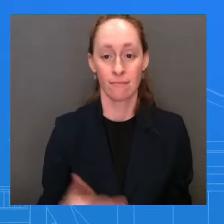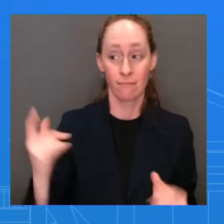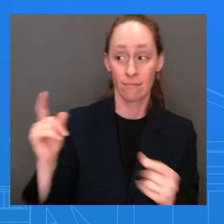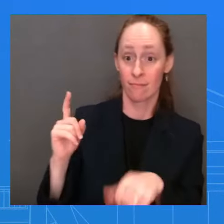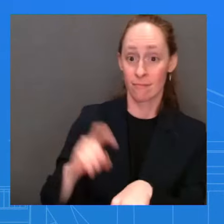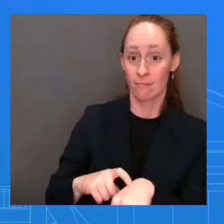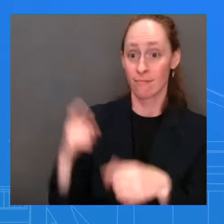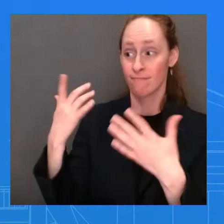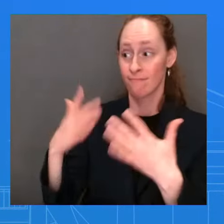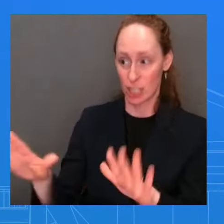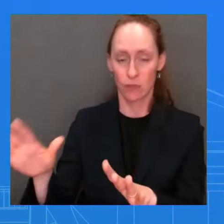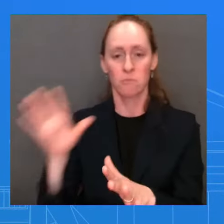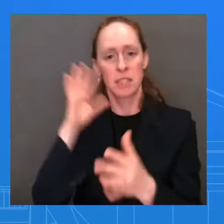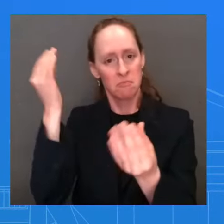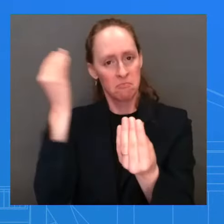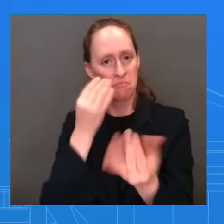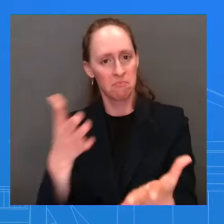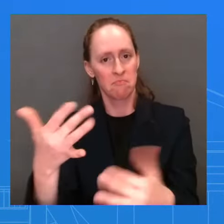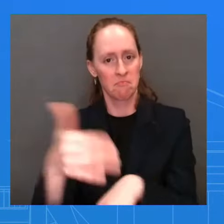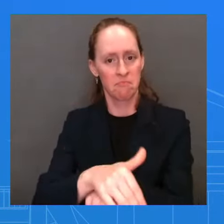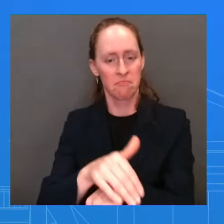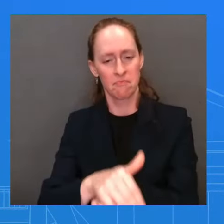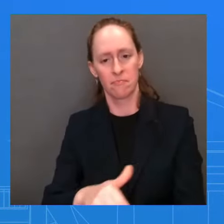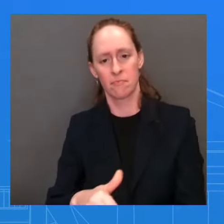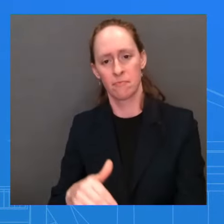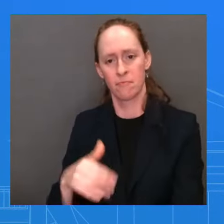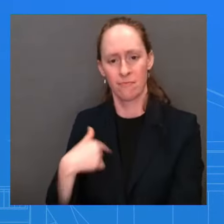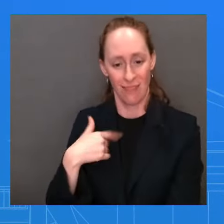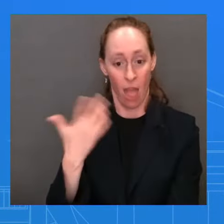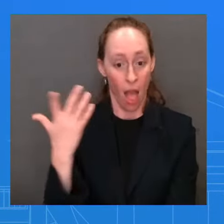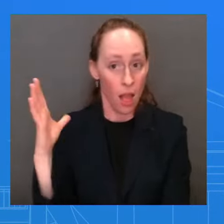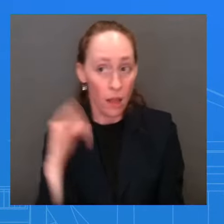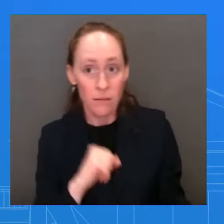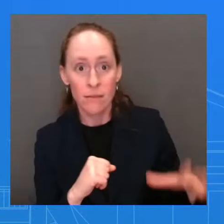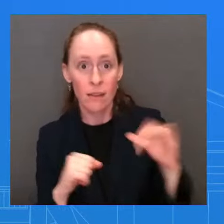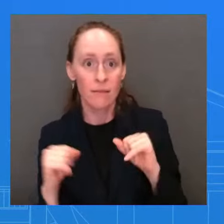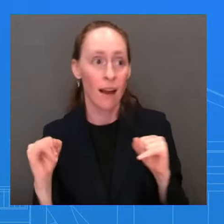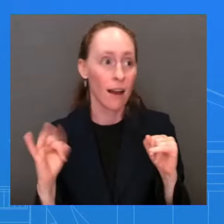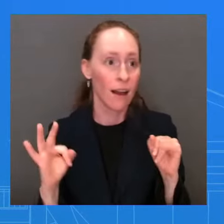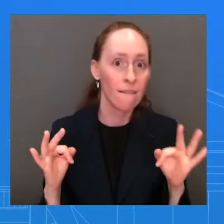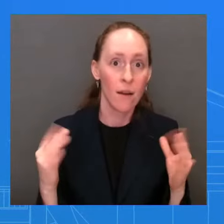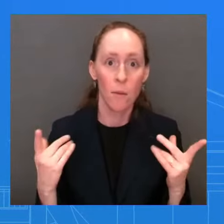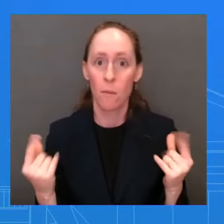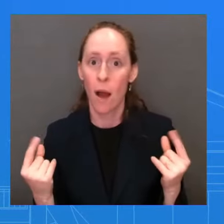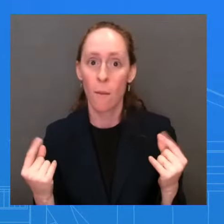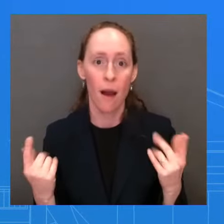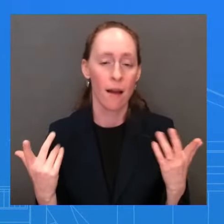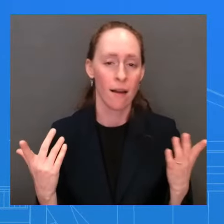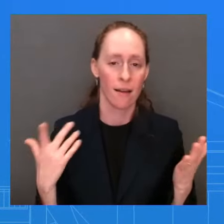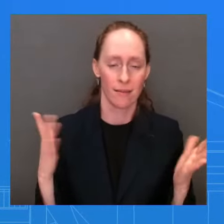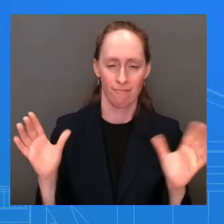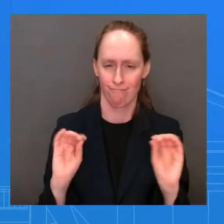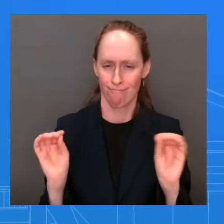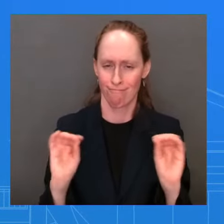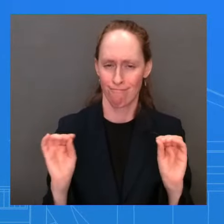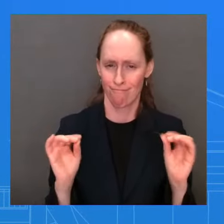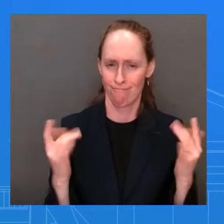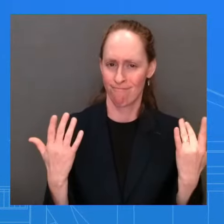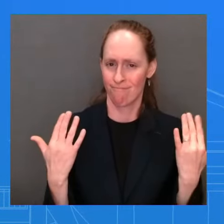or what specifically the leaders are going to lay out in front of each other. So we're just going to be really mindful there and not get ahead of the President.